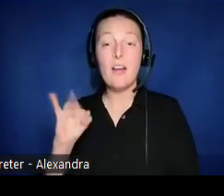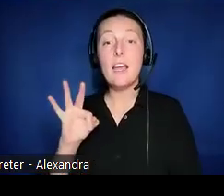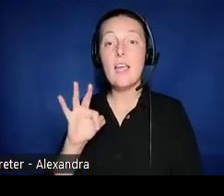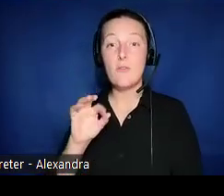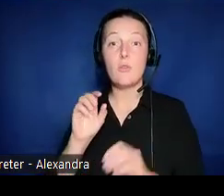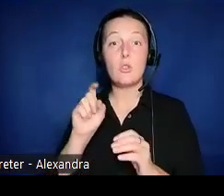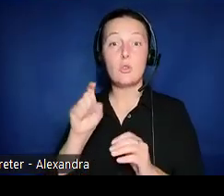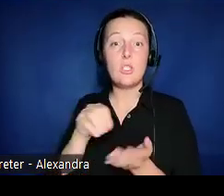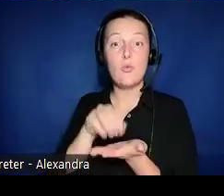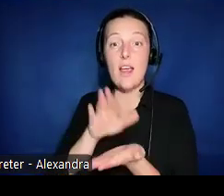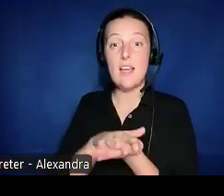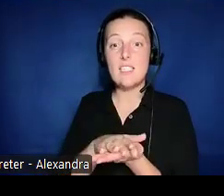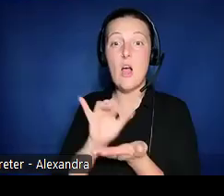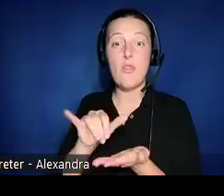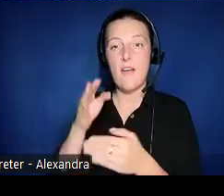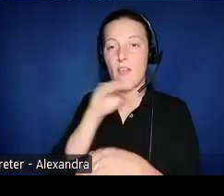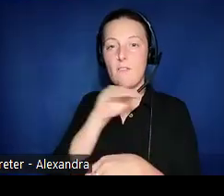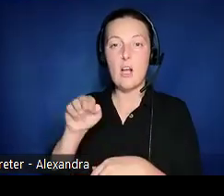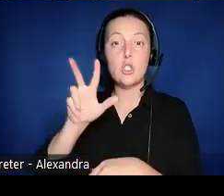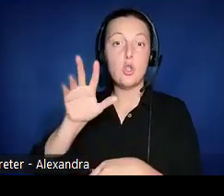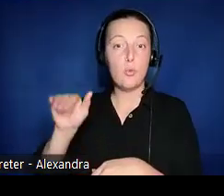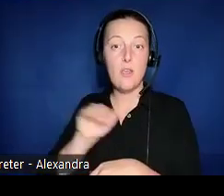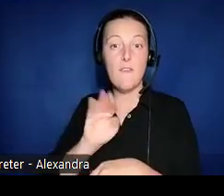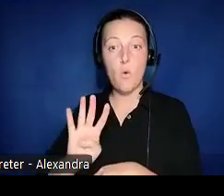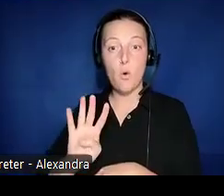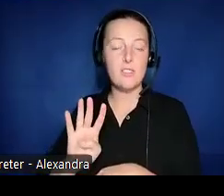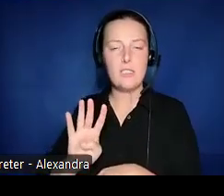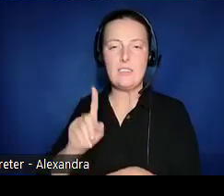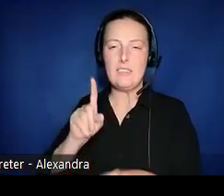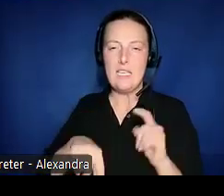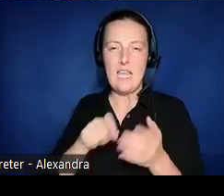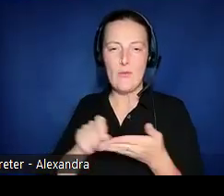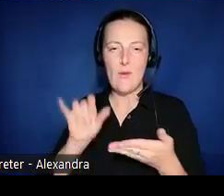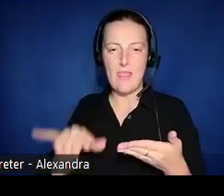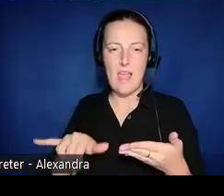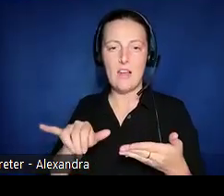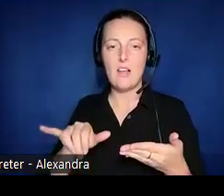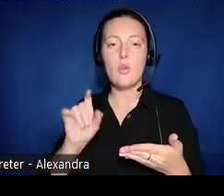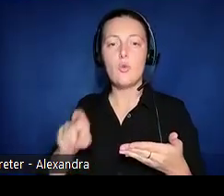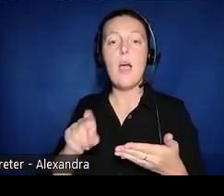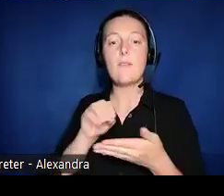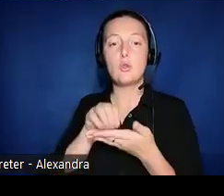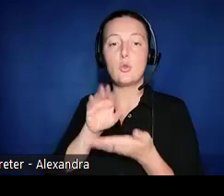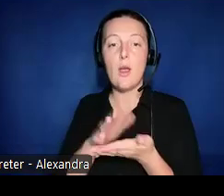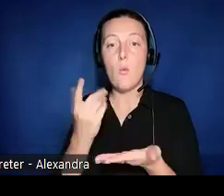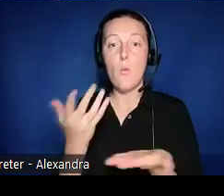do that. You would need to write 1/2 + 1/4 because they only accept fractions uh that are multiples